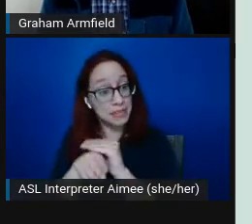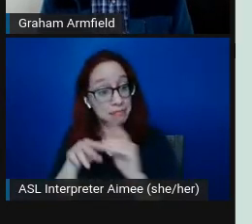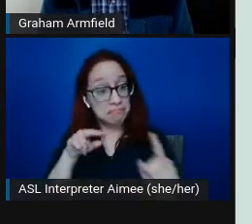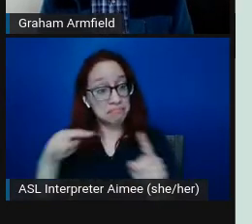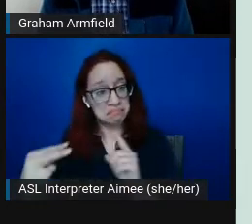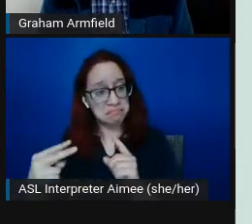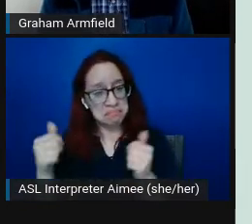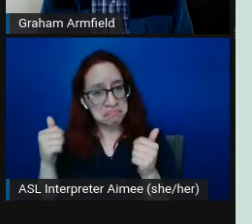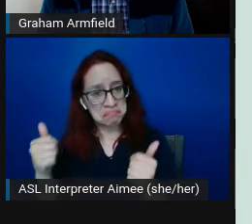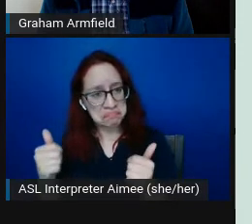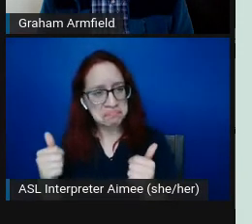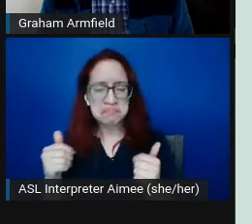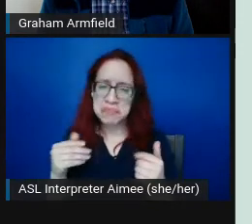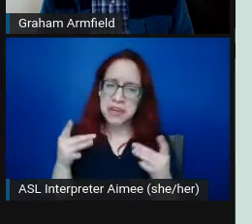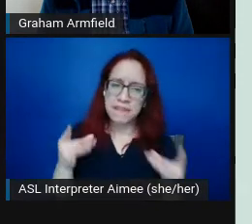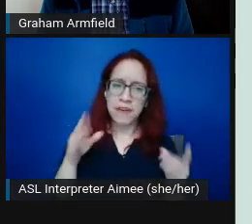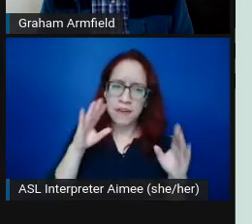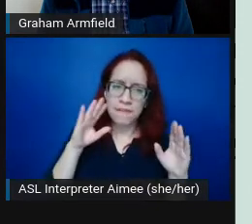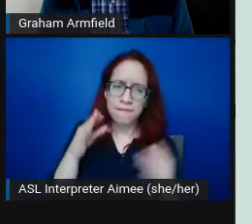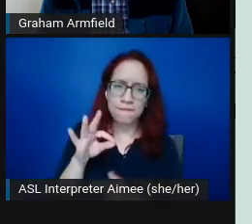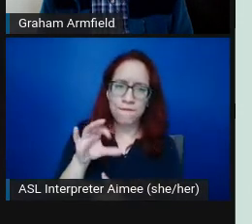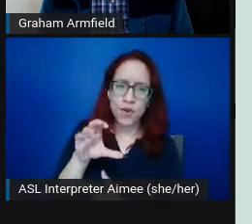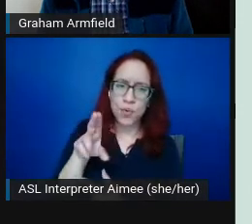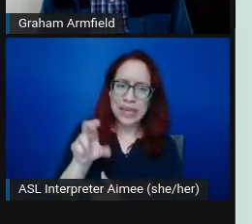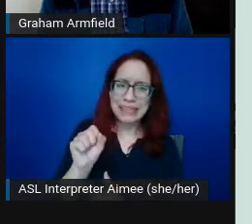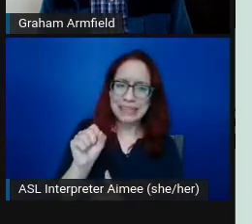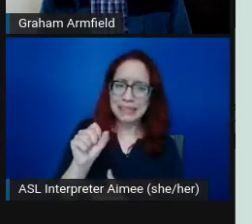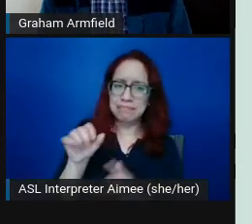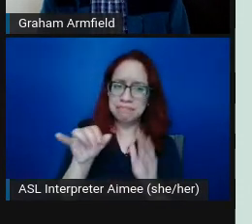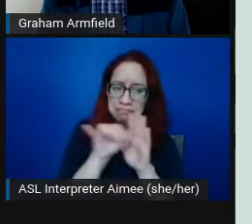I've got nice focus indication going on here on all of these things,